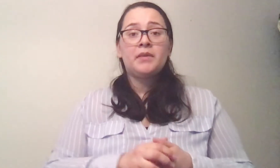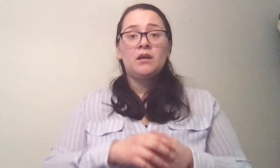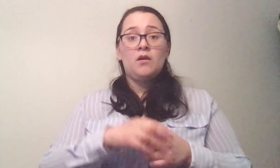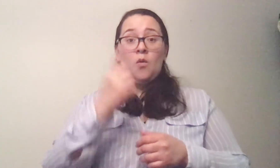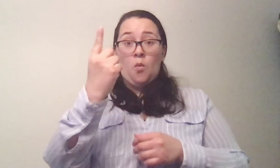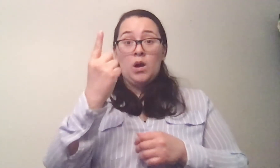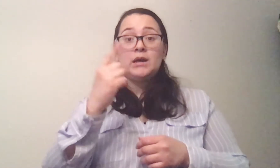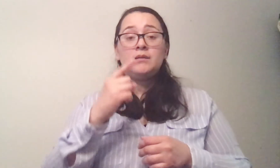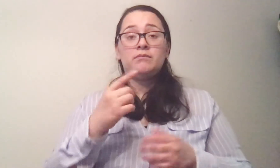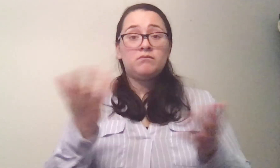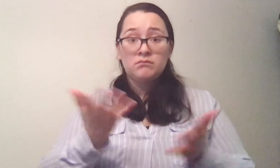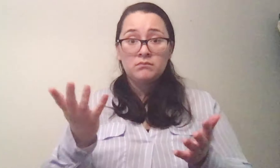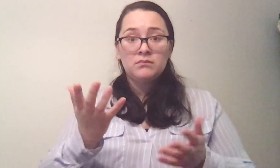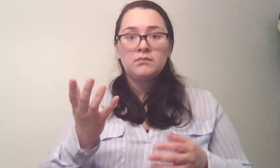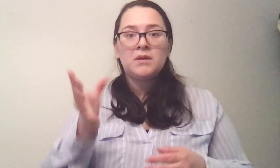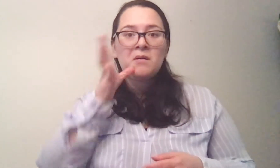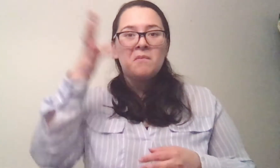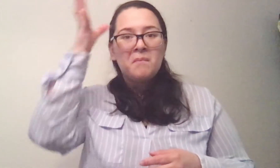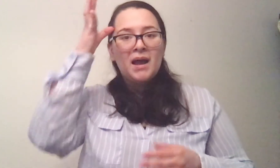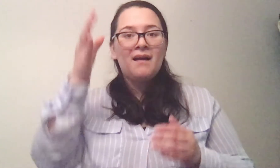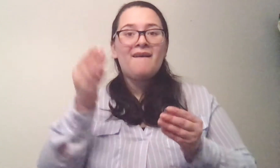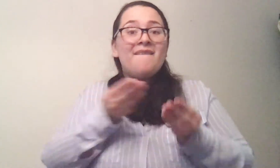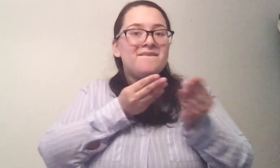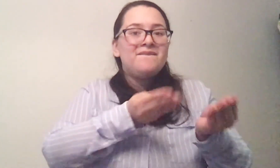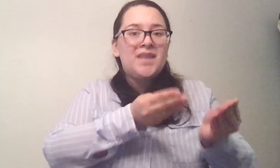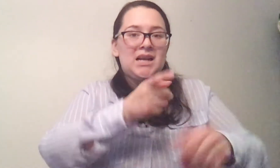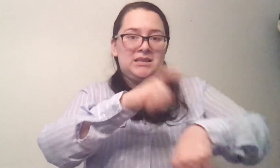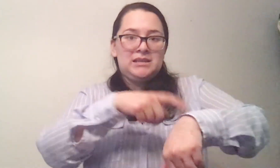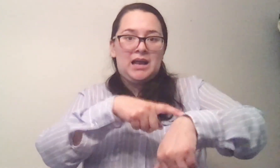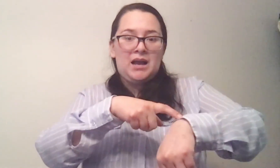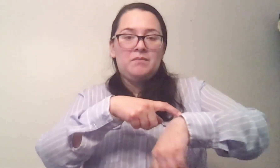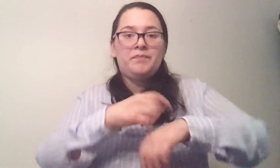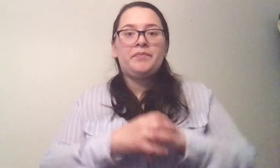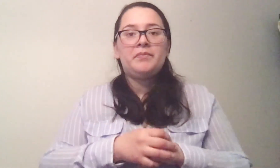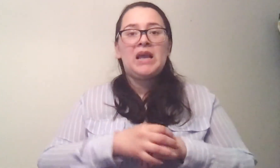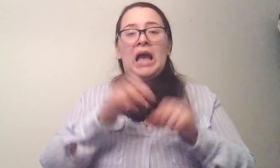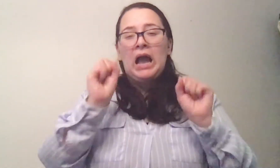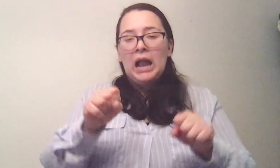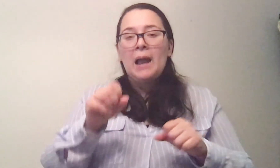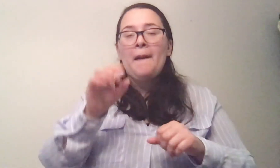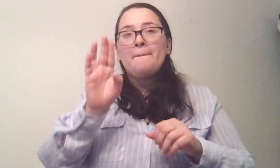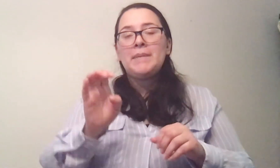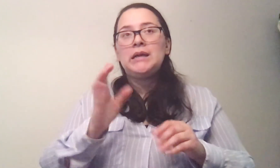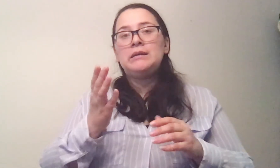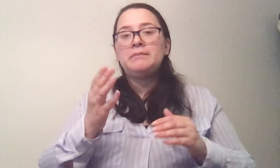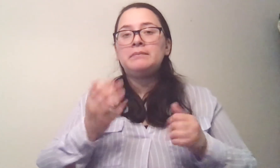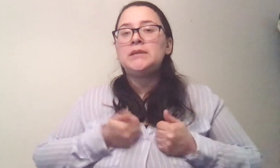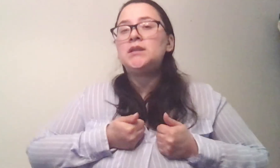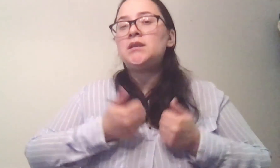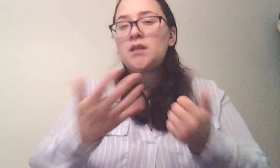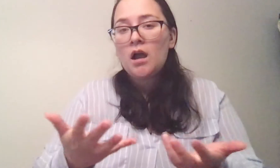parents feeding time. It can be exhausting